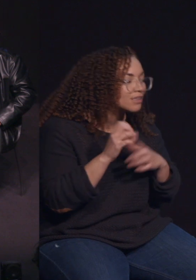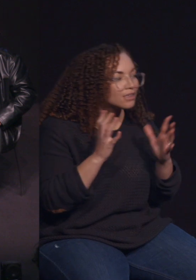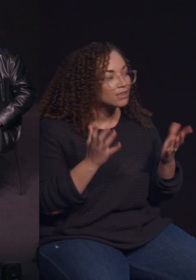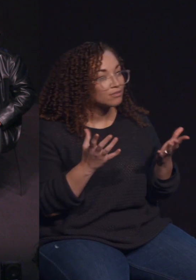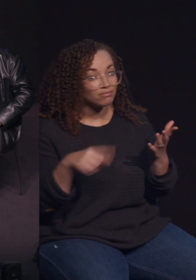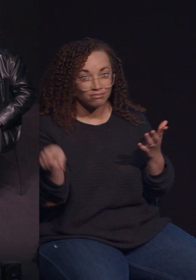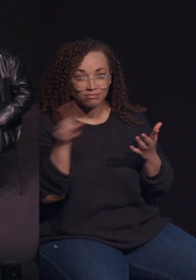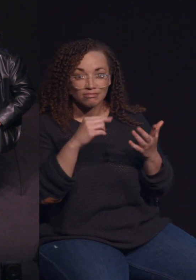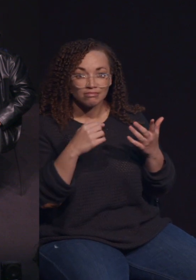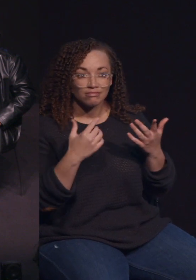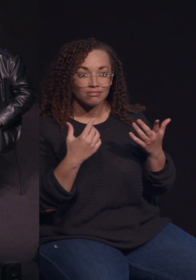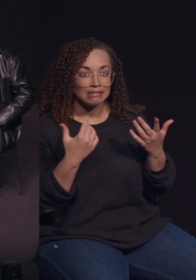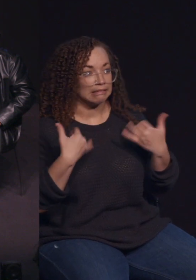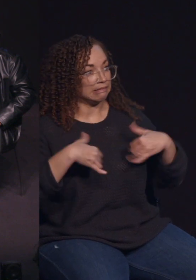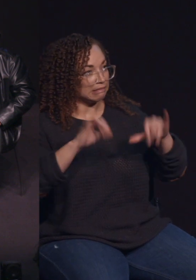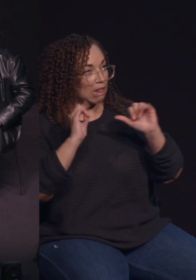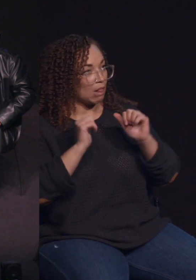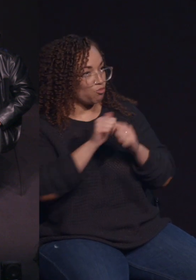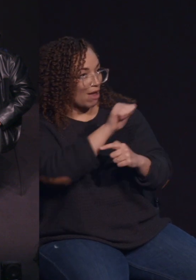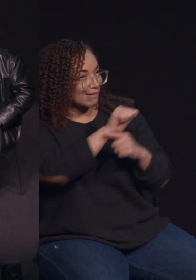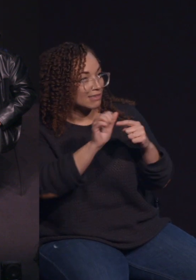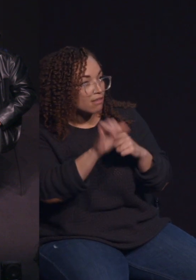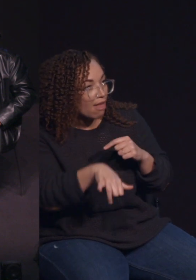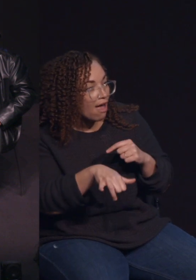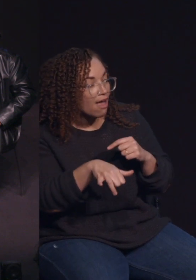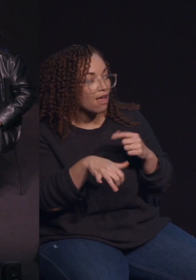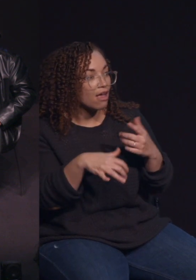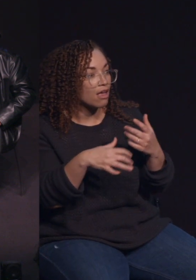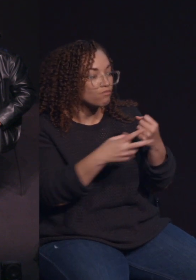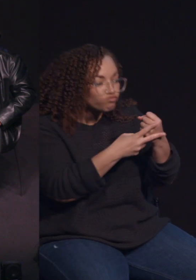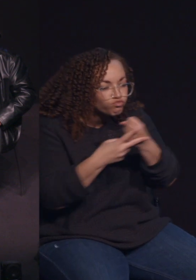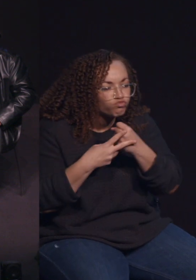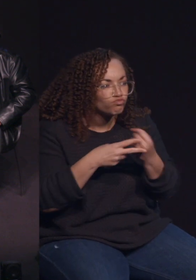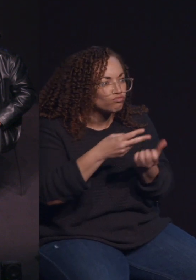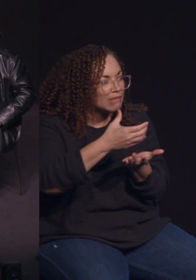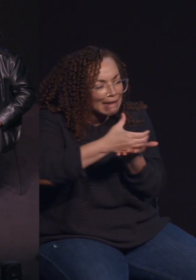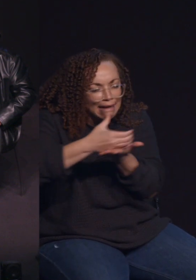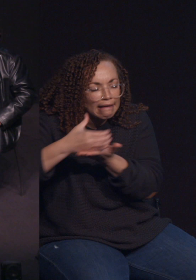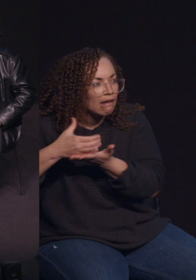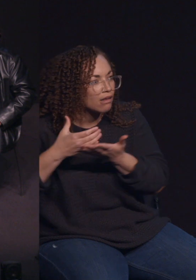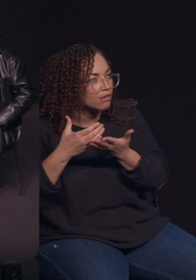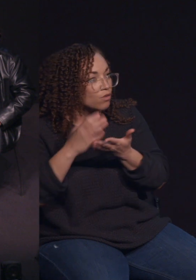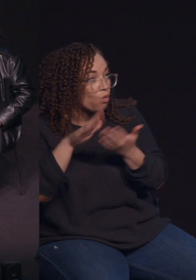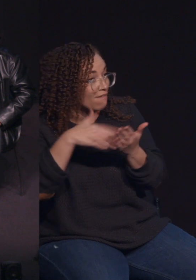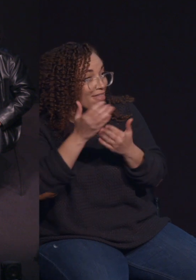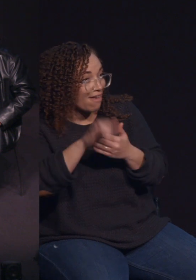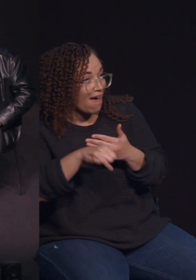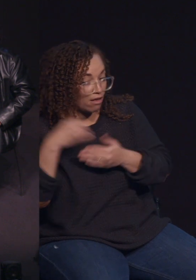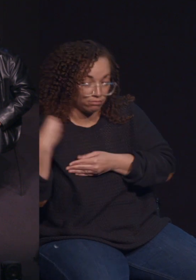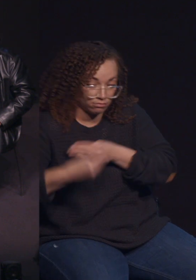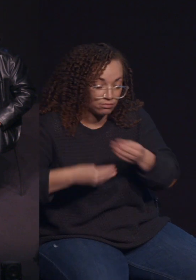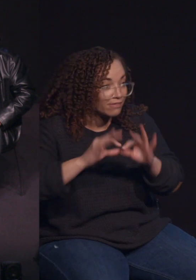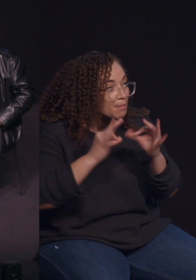foods, canning and pickling and preserving and salting and these practiced in your family?